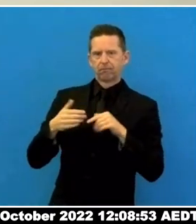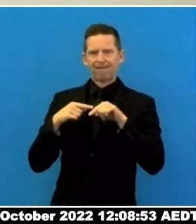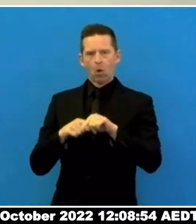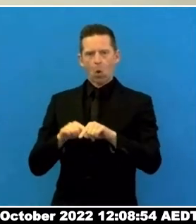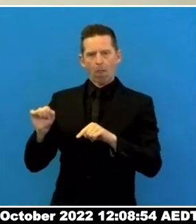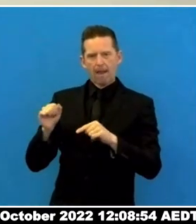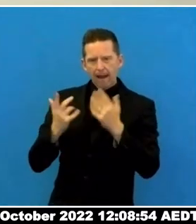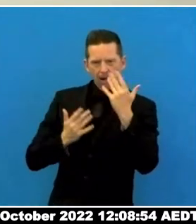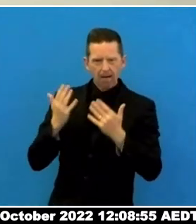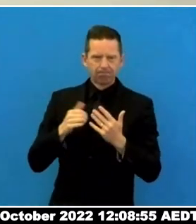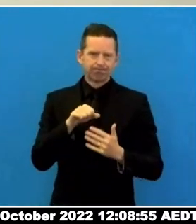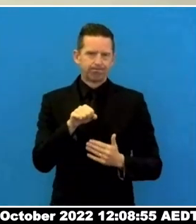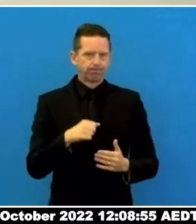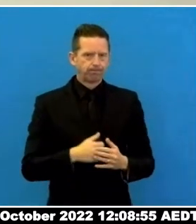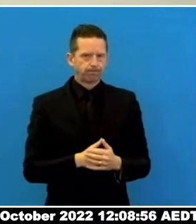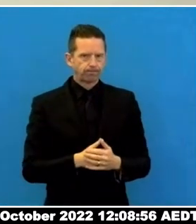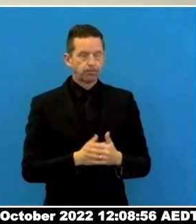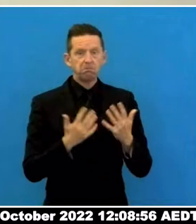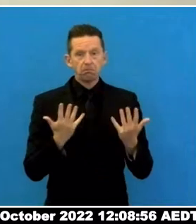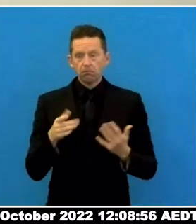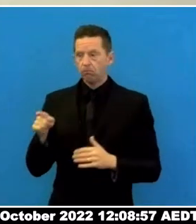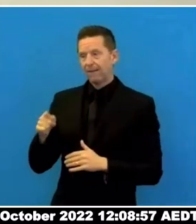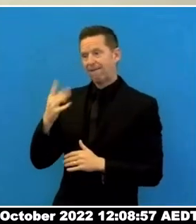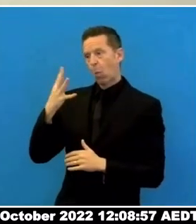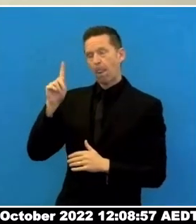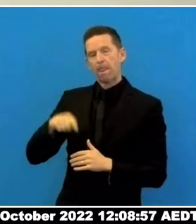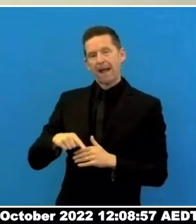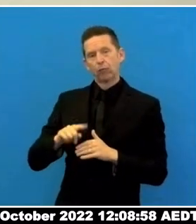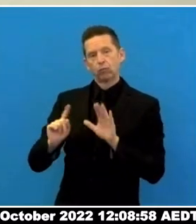And in terms of the 4000 refugees who settle in Victoria each year,